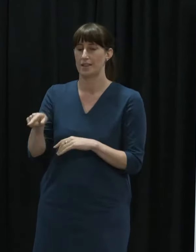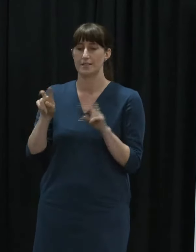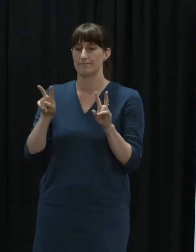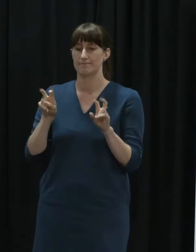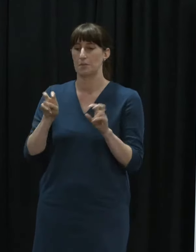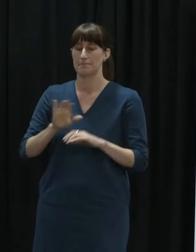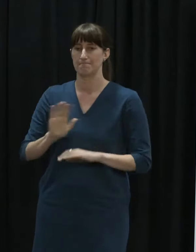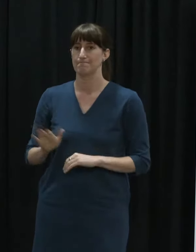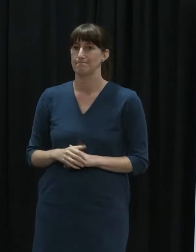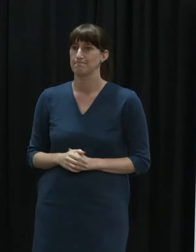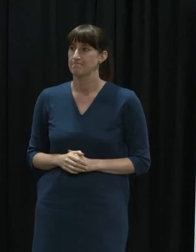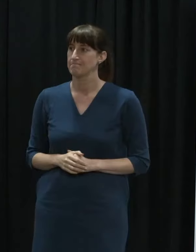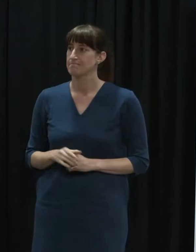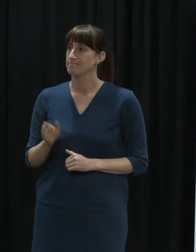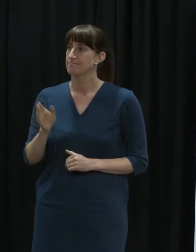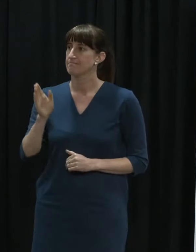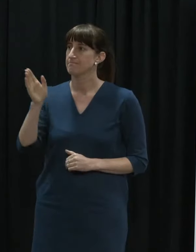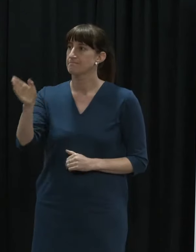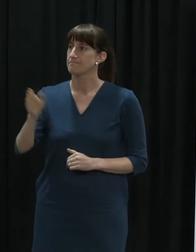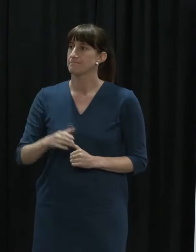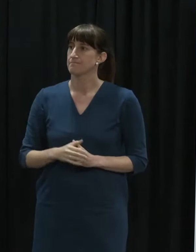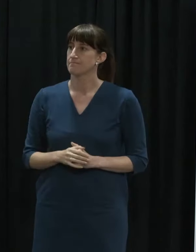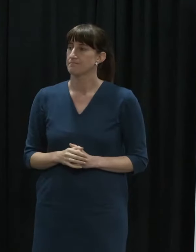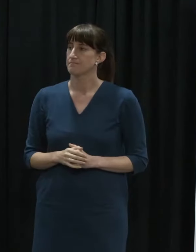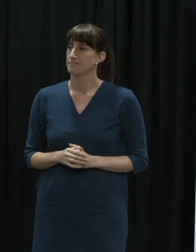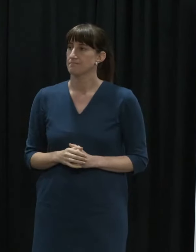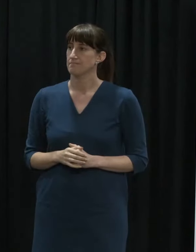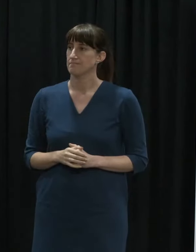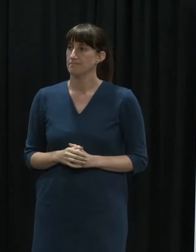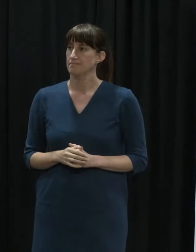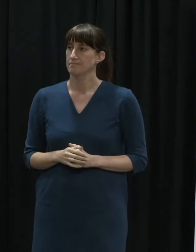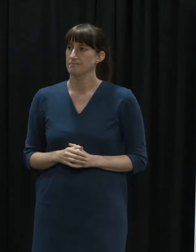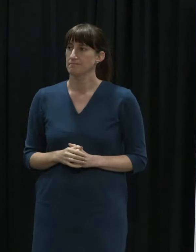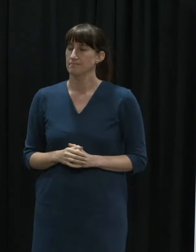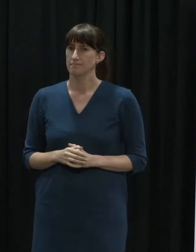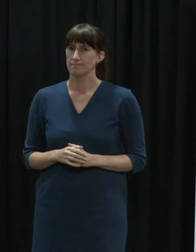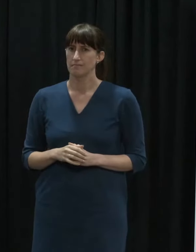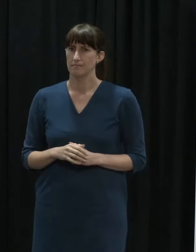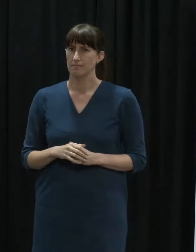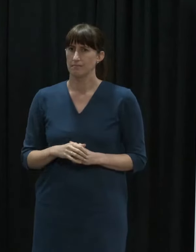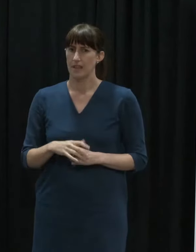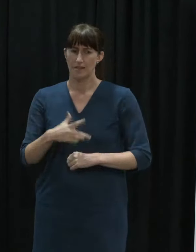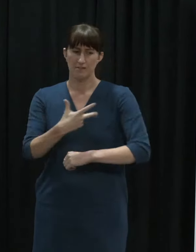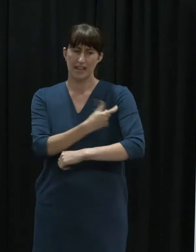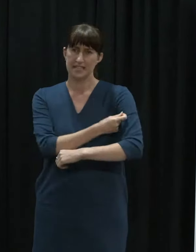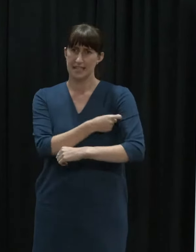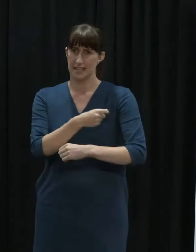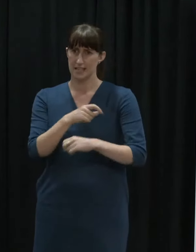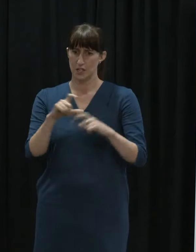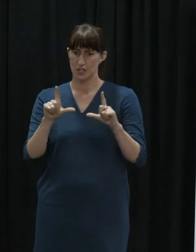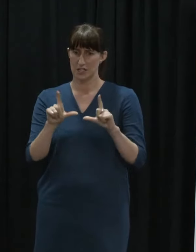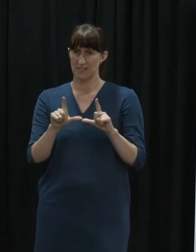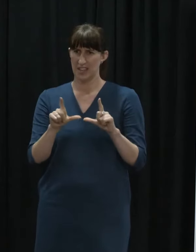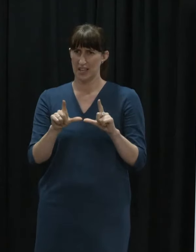Would you remove citizenship? Again I'm not getting into